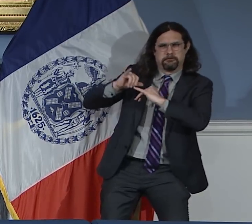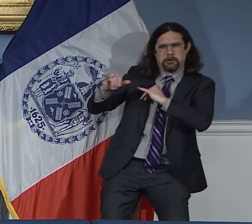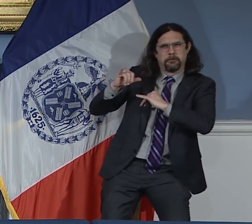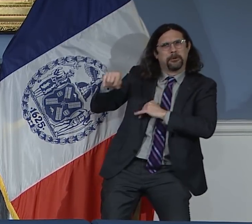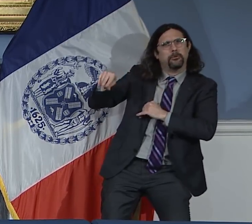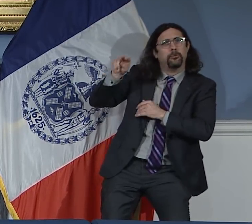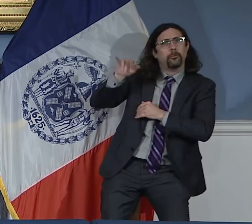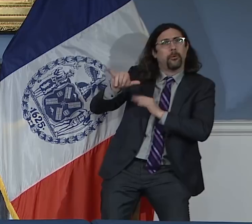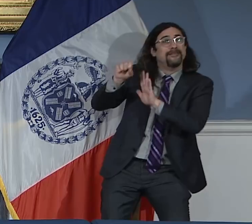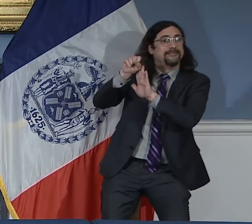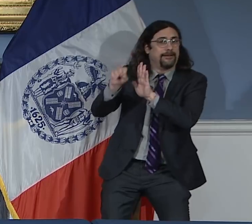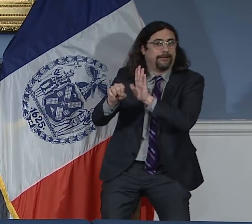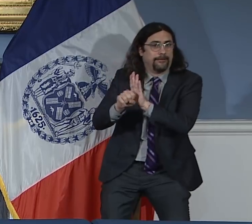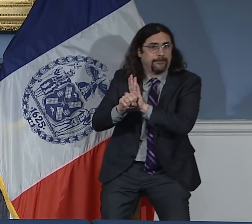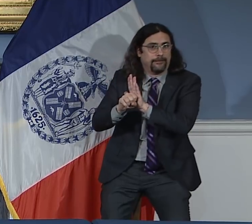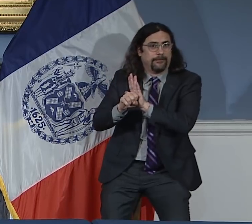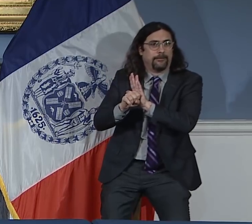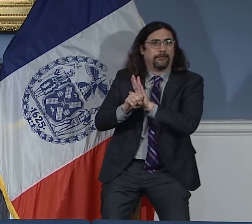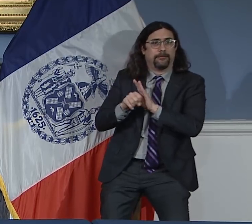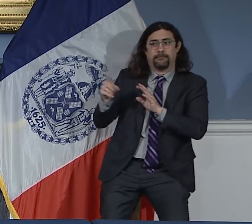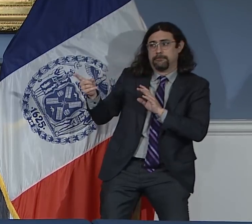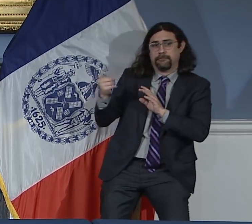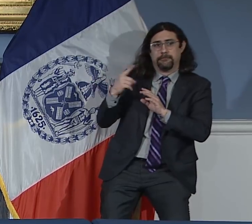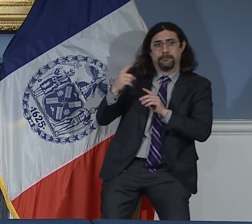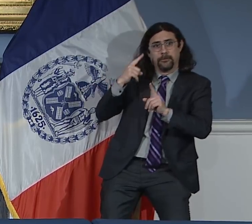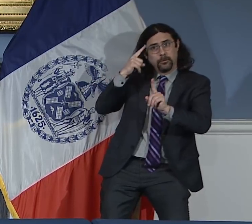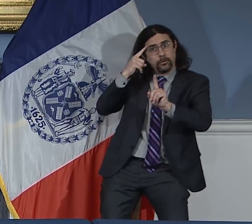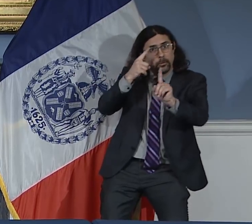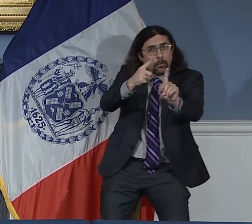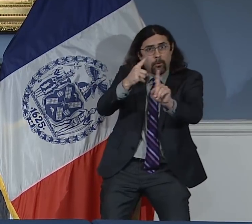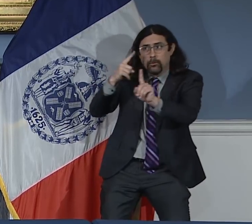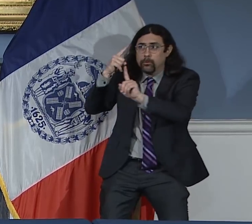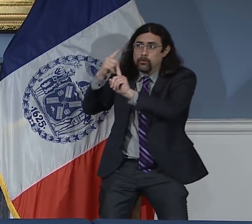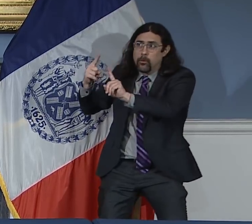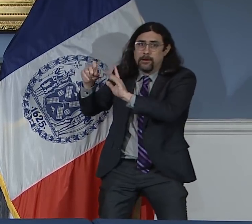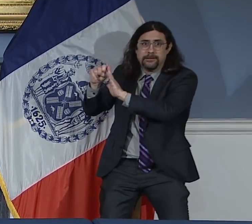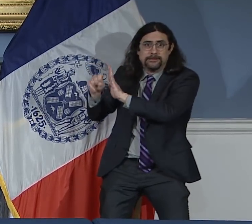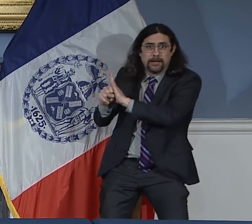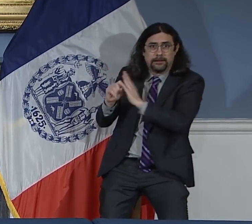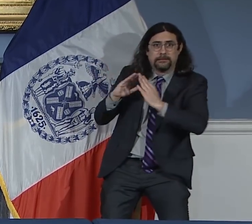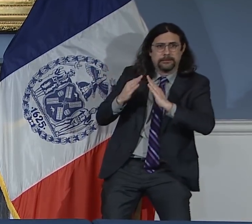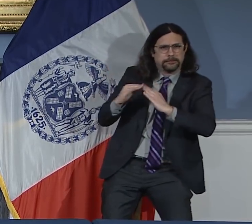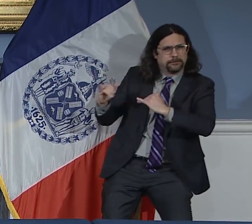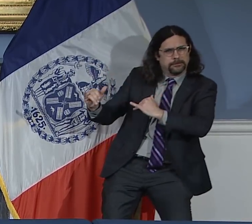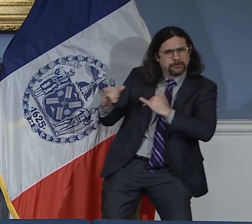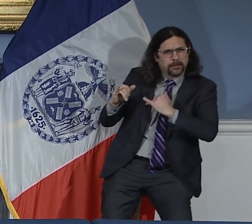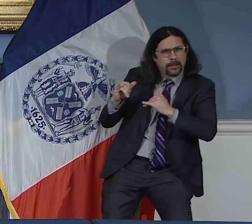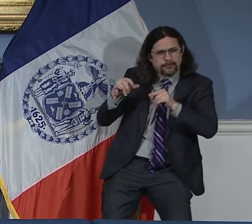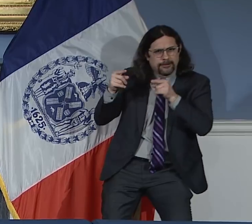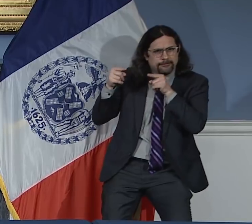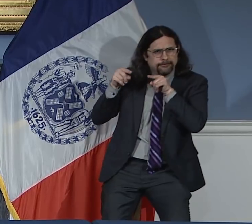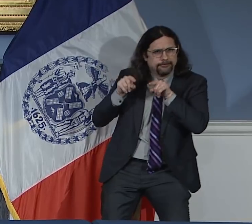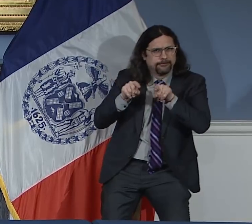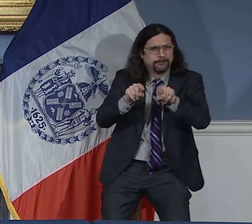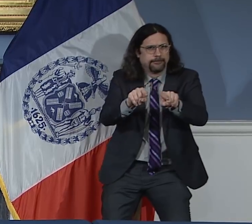PROTECT ALL OF THE PEOPLE. I KNOWT HE STAT E OF NEW YORK IS DOING THE SAME THING. WE ARE COORDIATNE ADND SHARE GOALS AND STRATEGIES, BUT